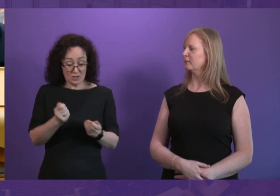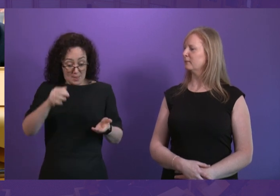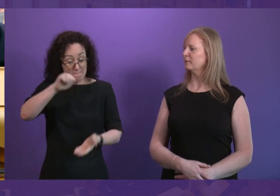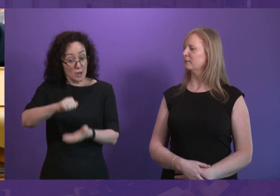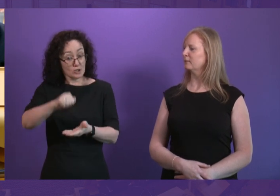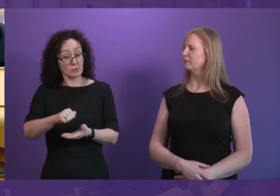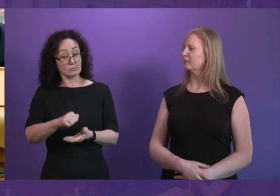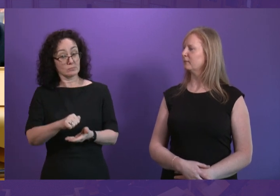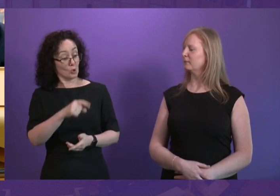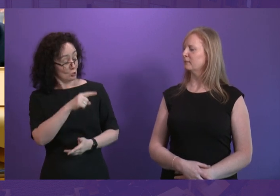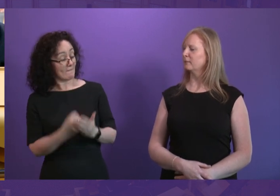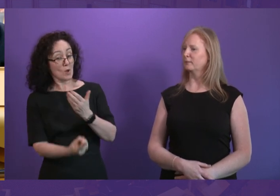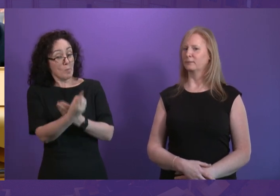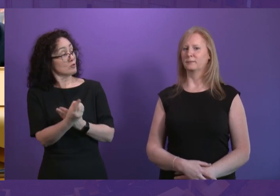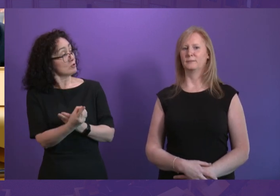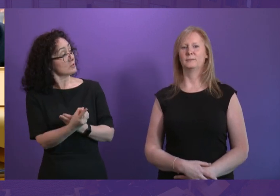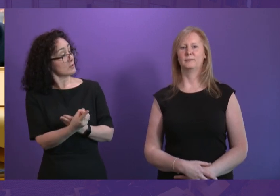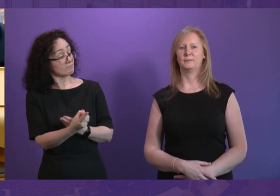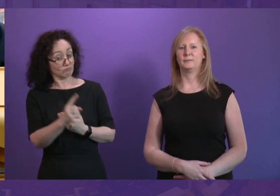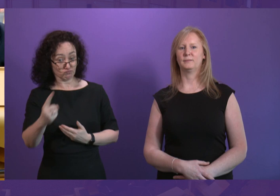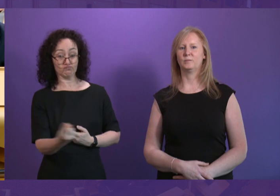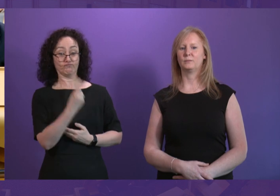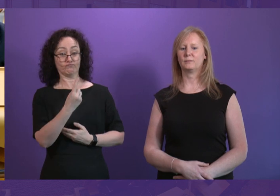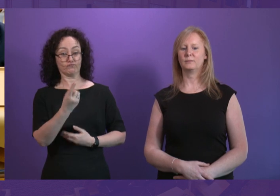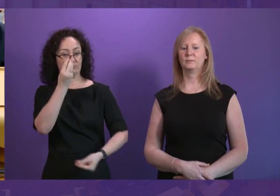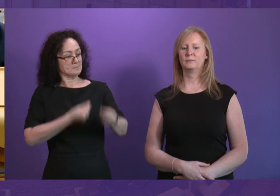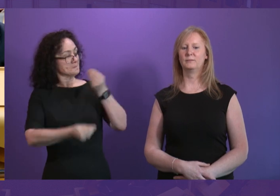he has an opportunity before 5 o’clock today to come forward and say where that will come